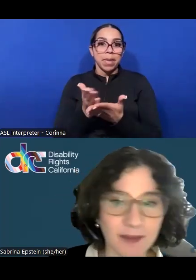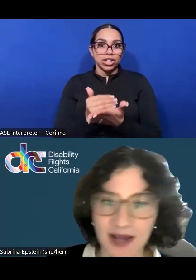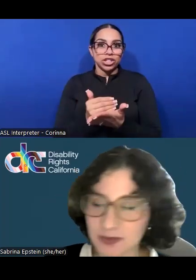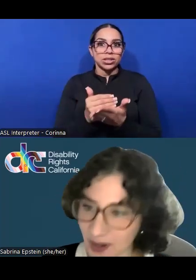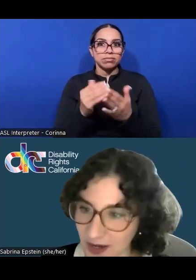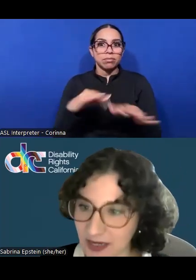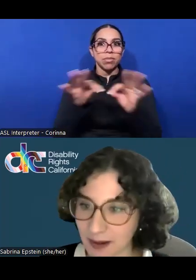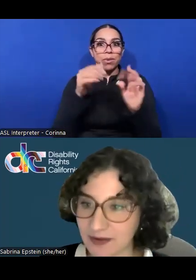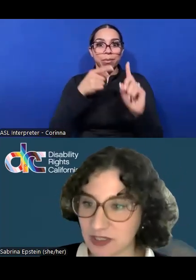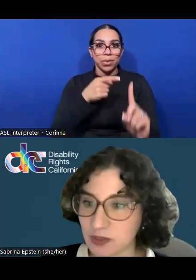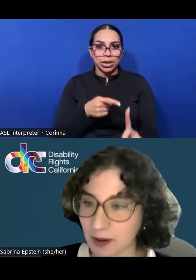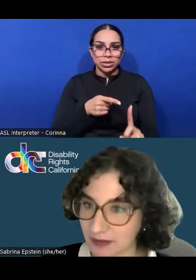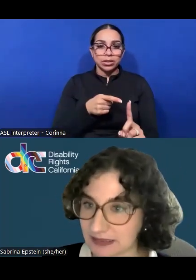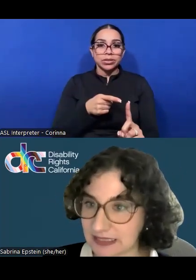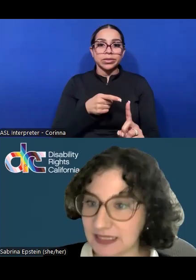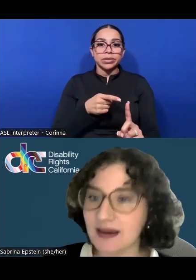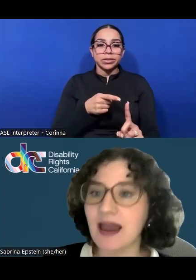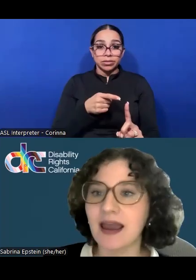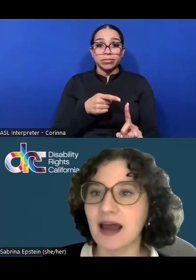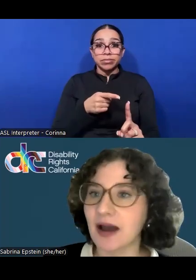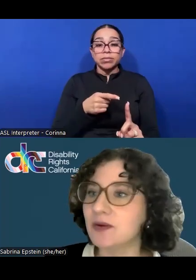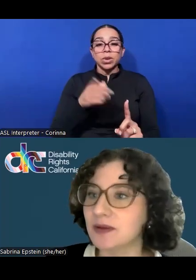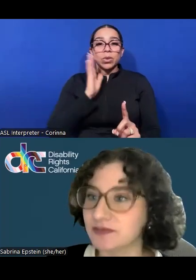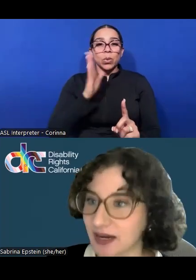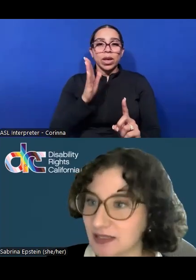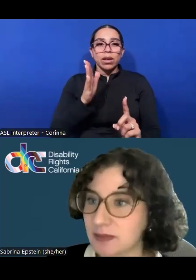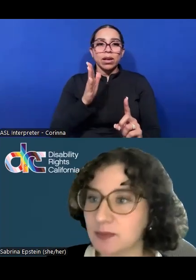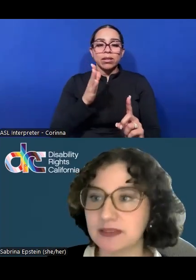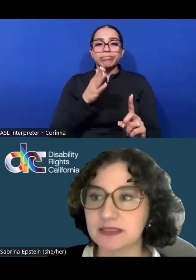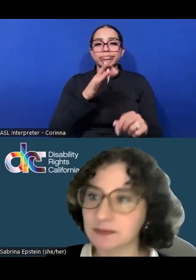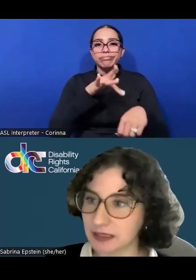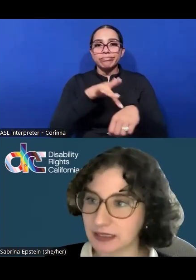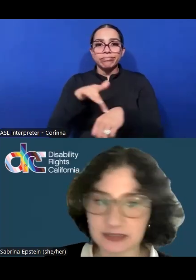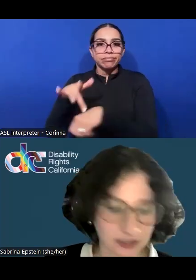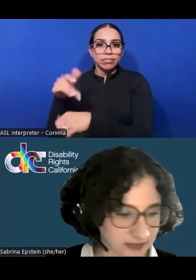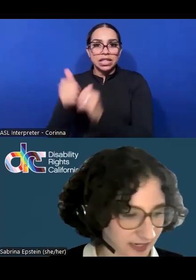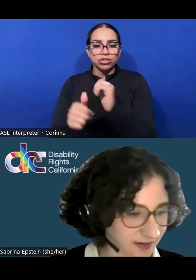As we talk about each policy and how it will affect people with disabilities in our state,